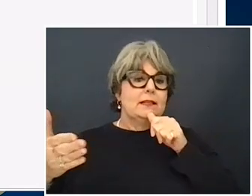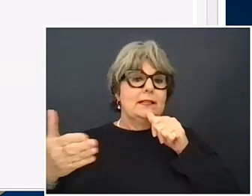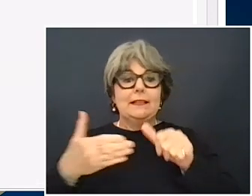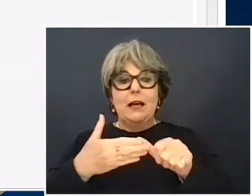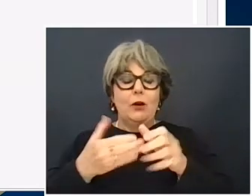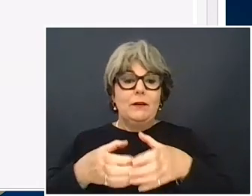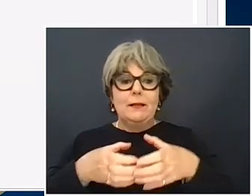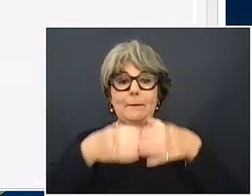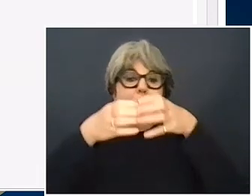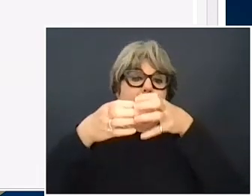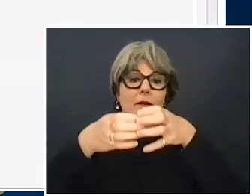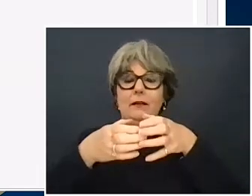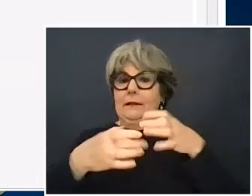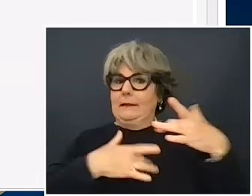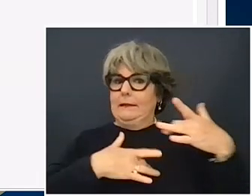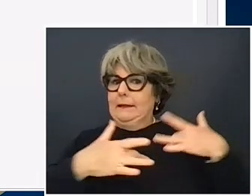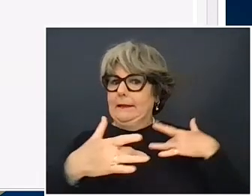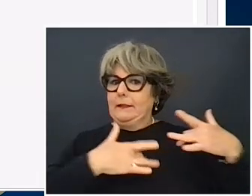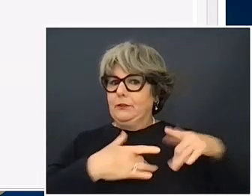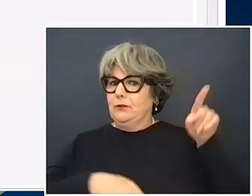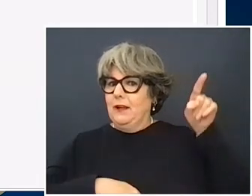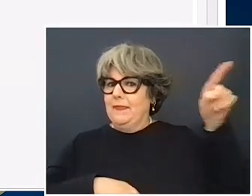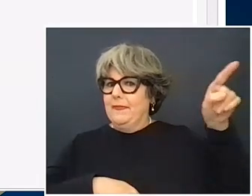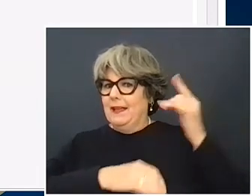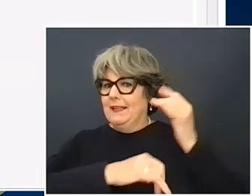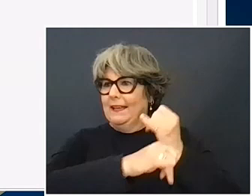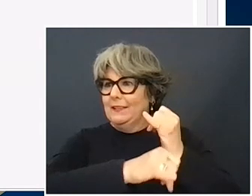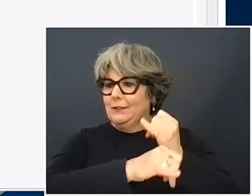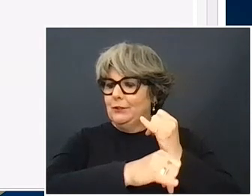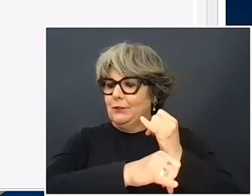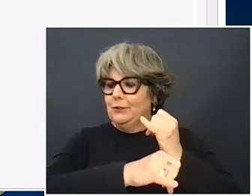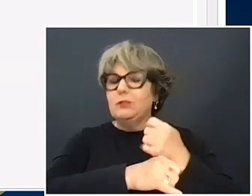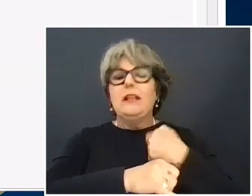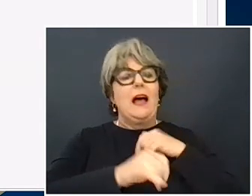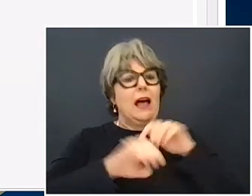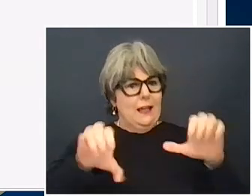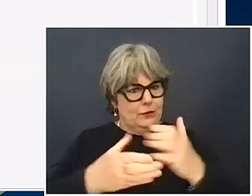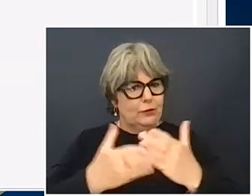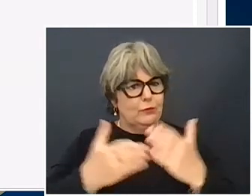concern at an institution, I do something about it, but I don't necessarily do in